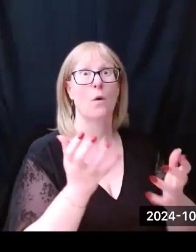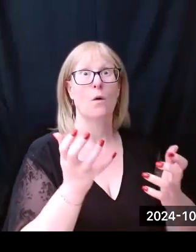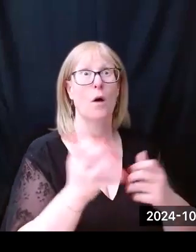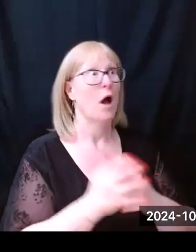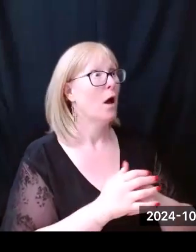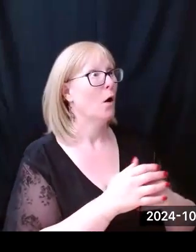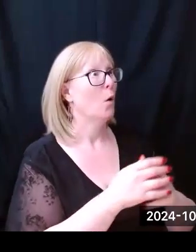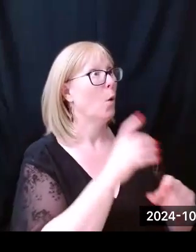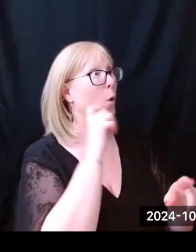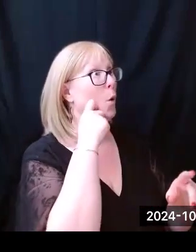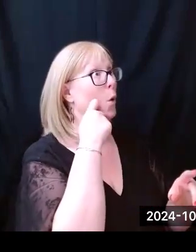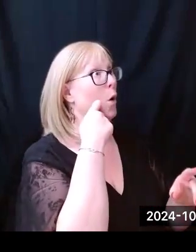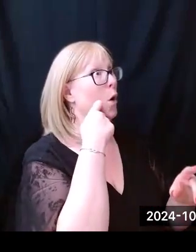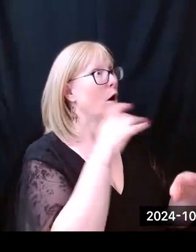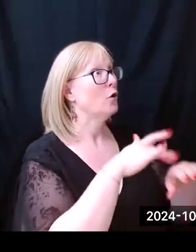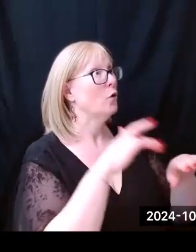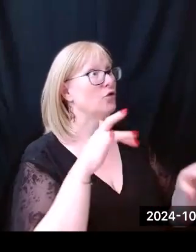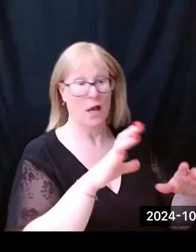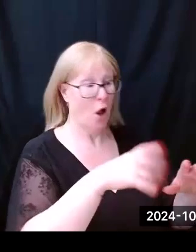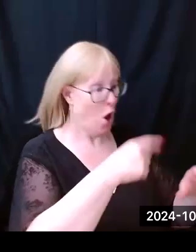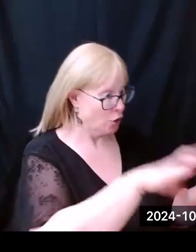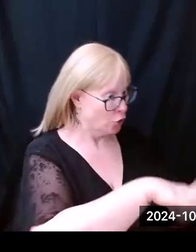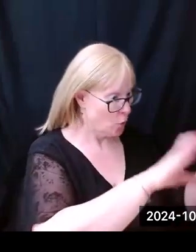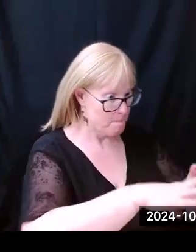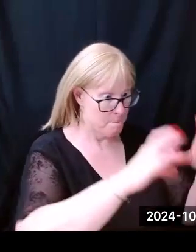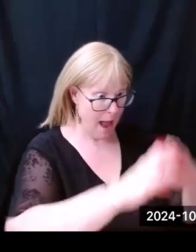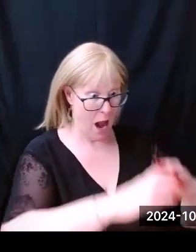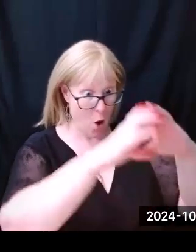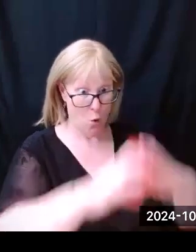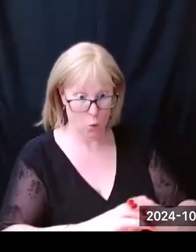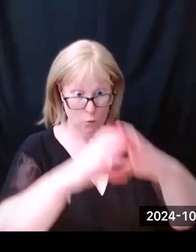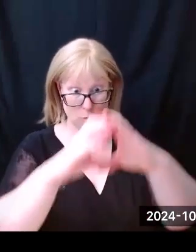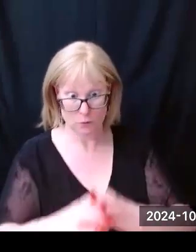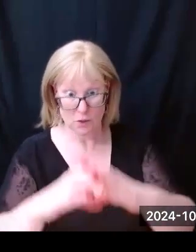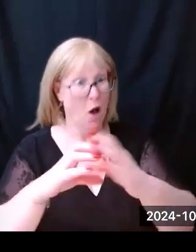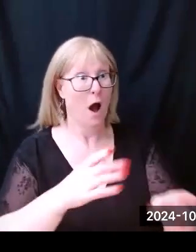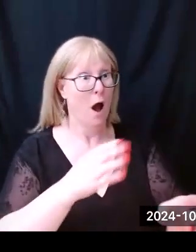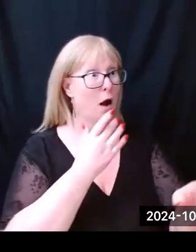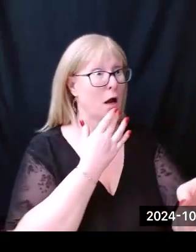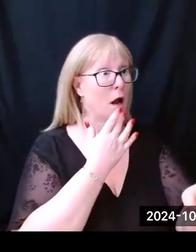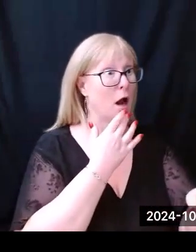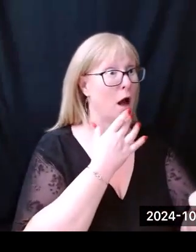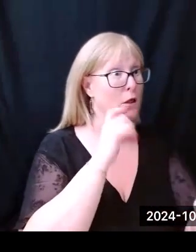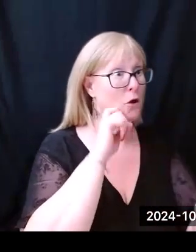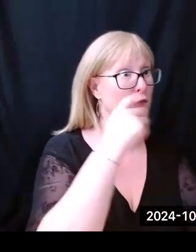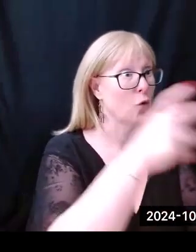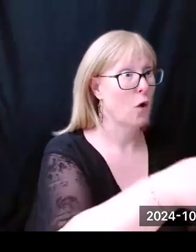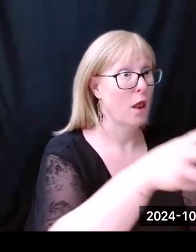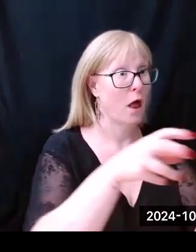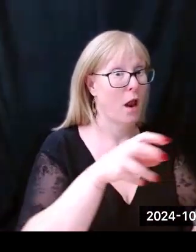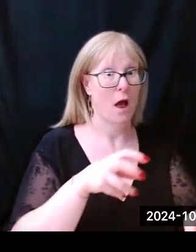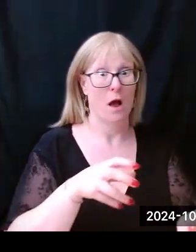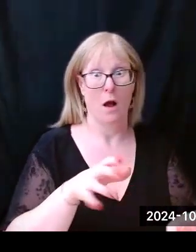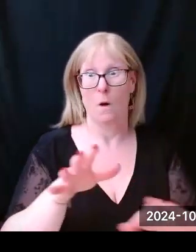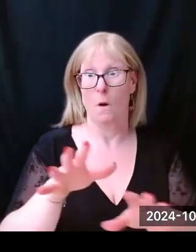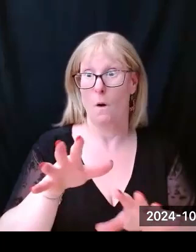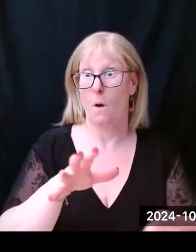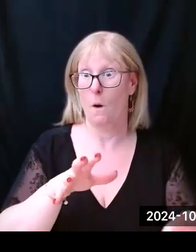and shiny. And you bounce right and you got this cool color. Like, I want to take you home. And the store is like, most definitely, you want to take me home, right?